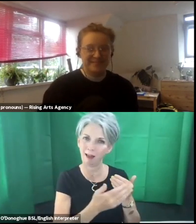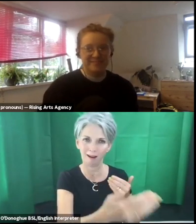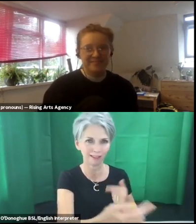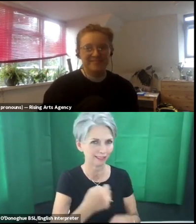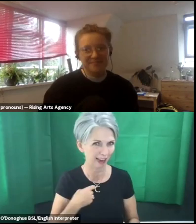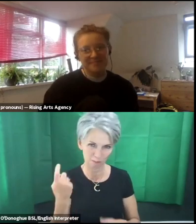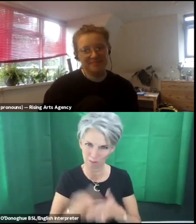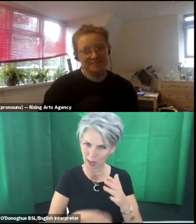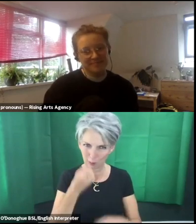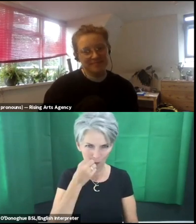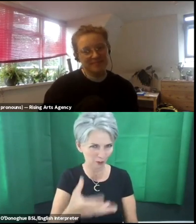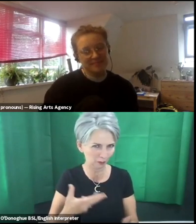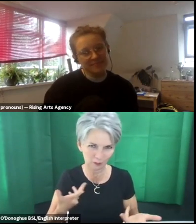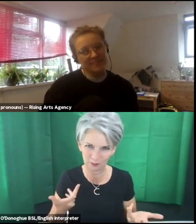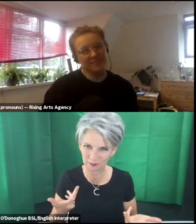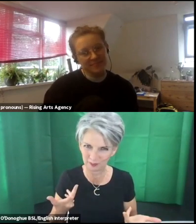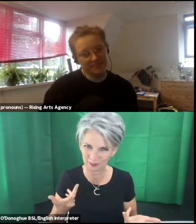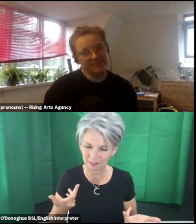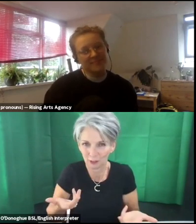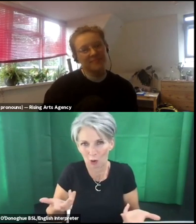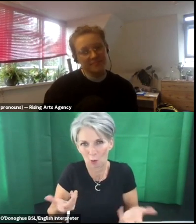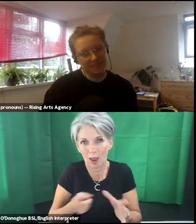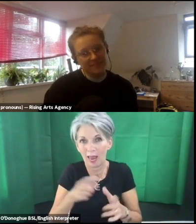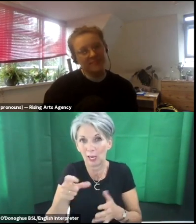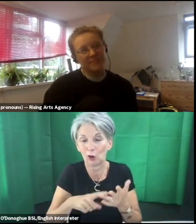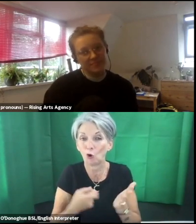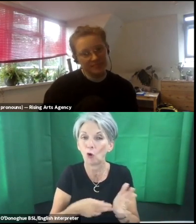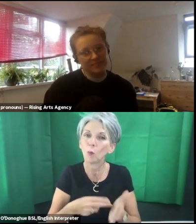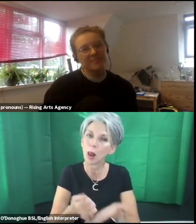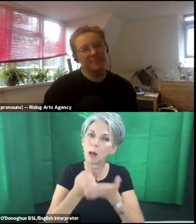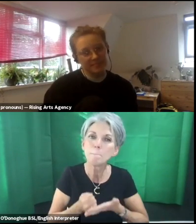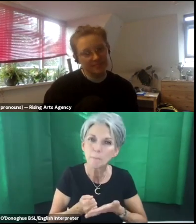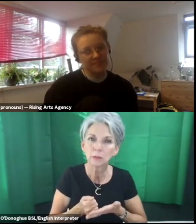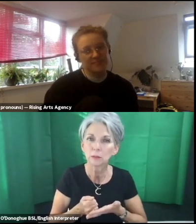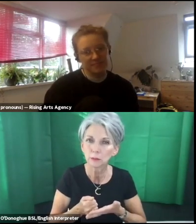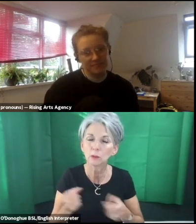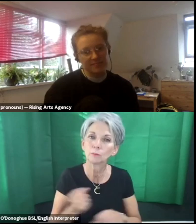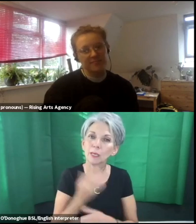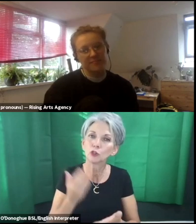And so ACORN is going to be able to provide us with some mechanisms for making that renting system fairer.